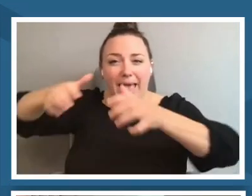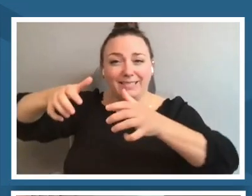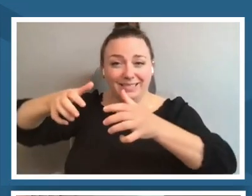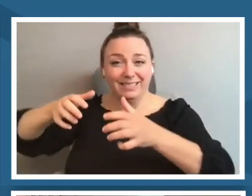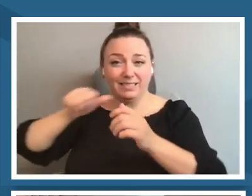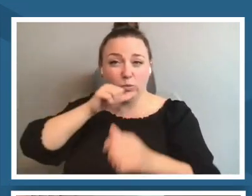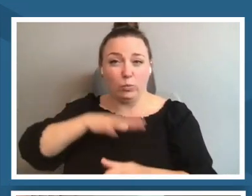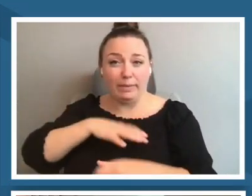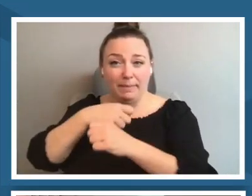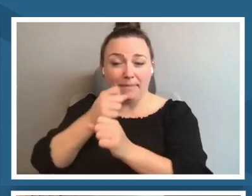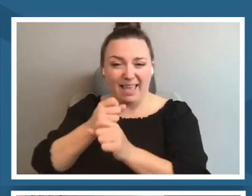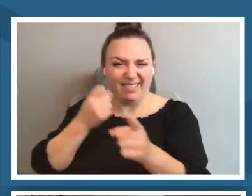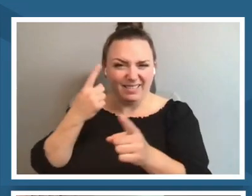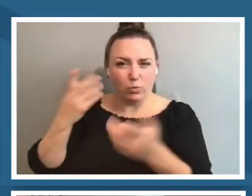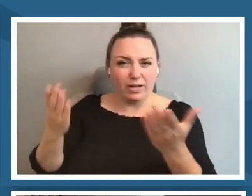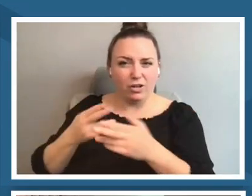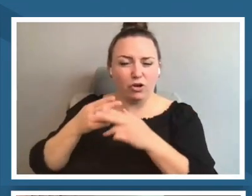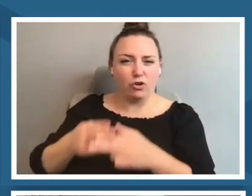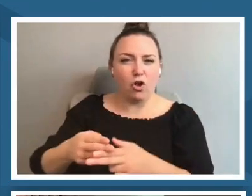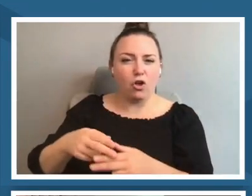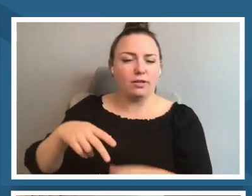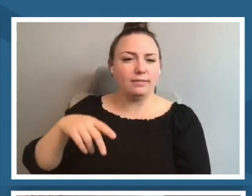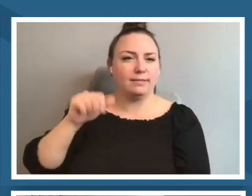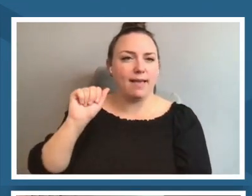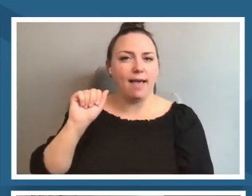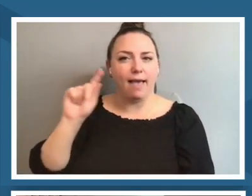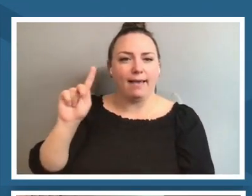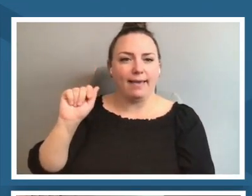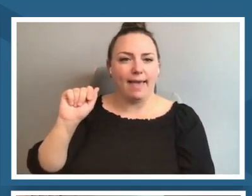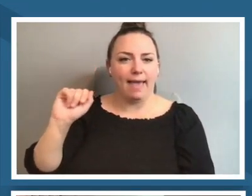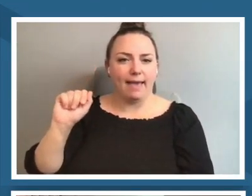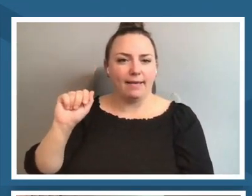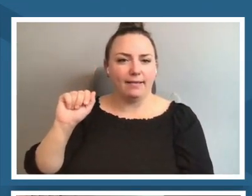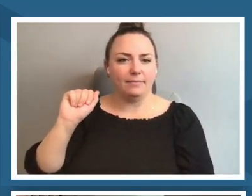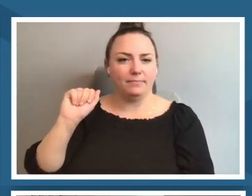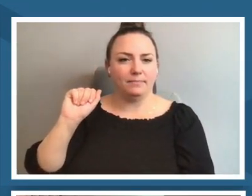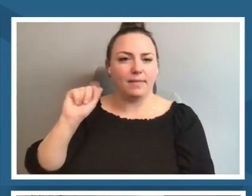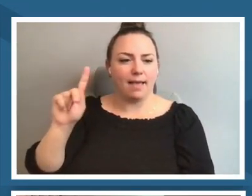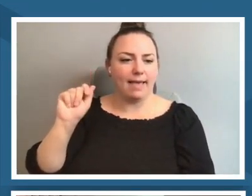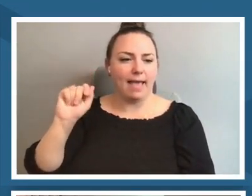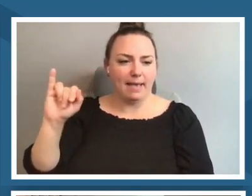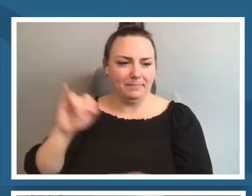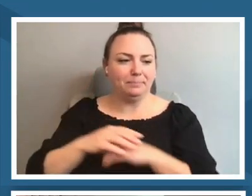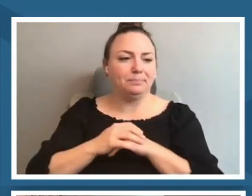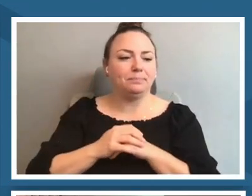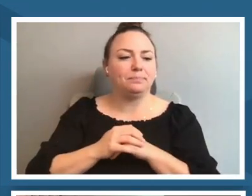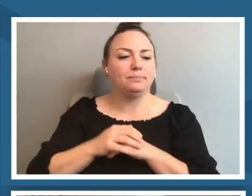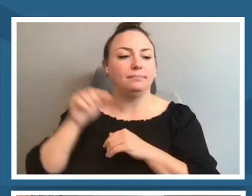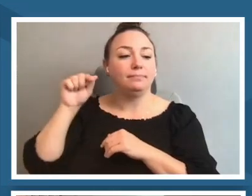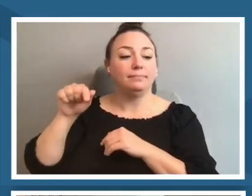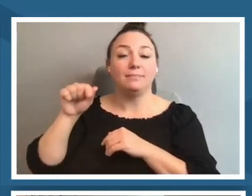called in a k and these are baskets that